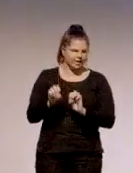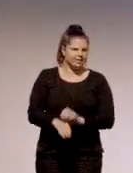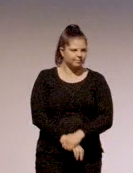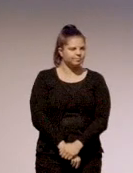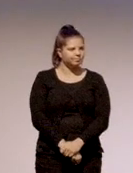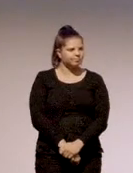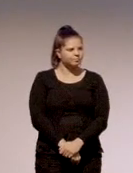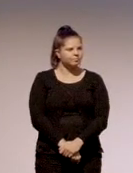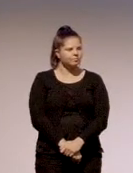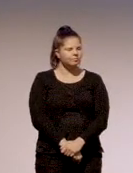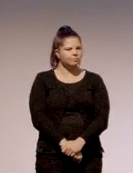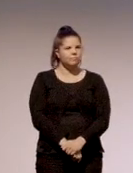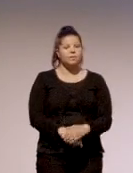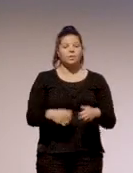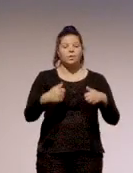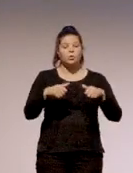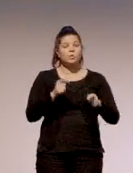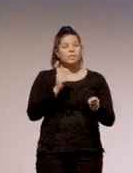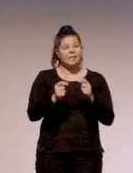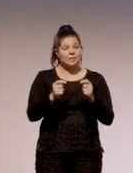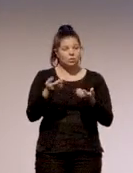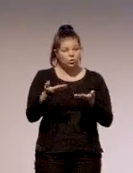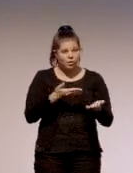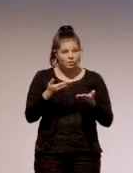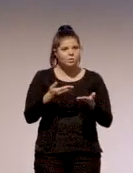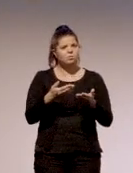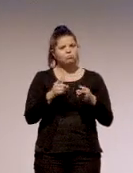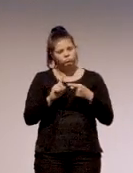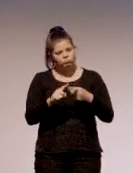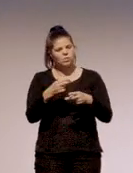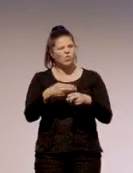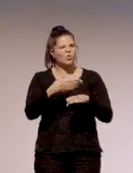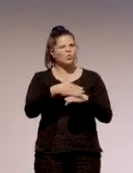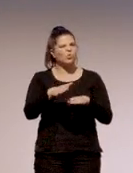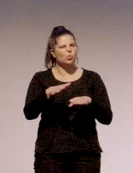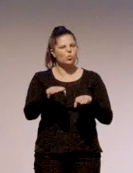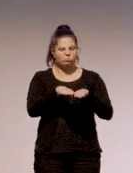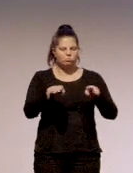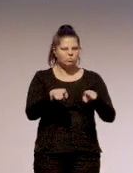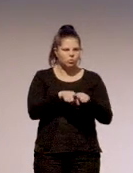Those user testing services continue for new platforms as well. Build it, test it, fix it, launch it.